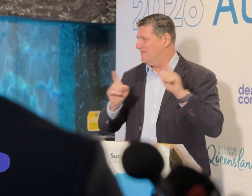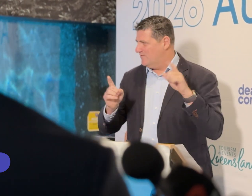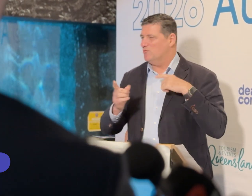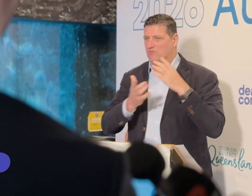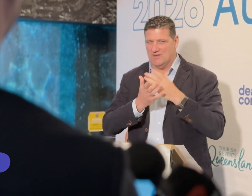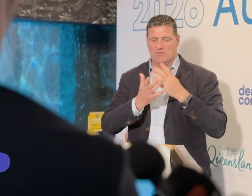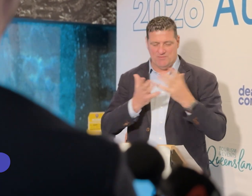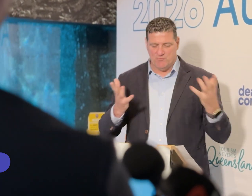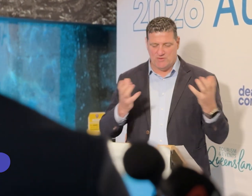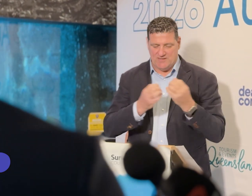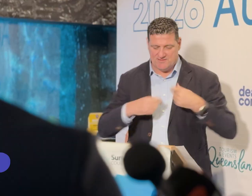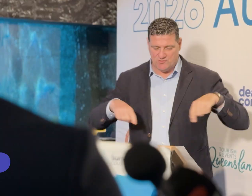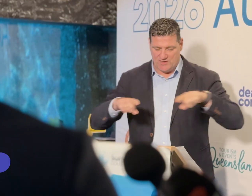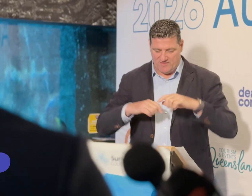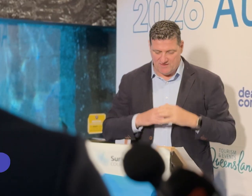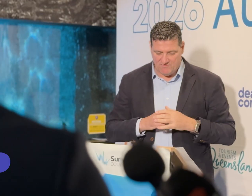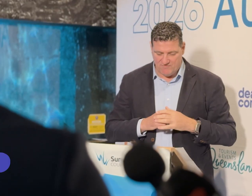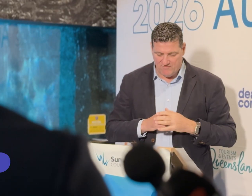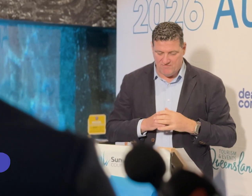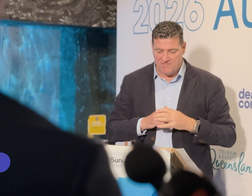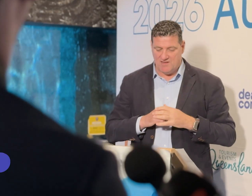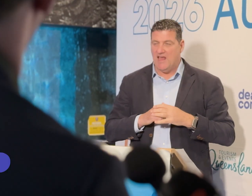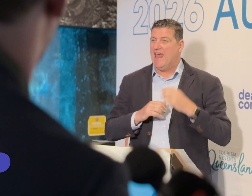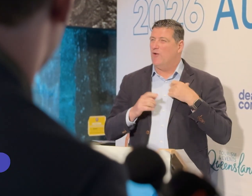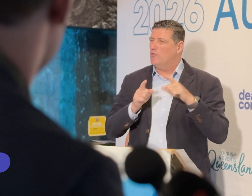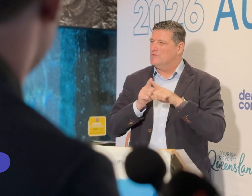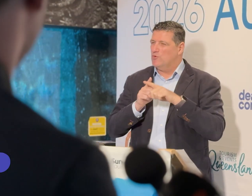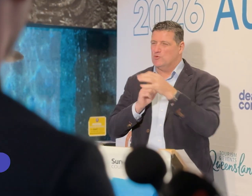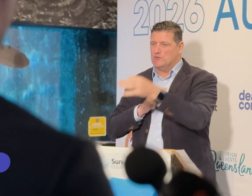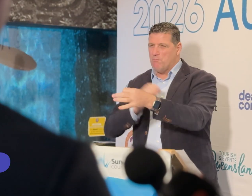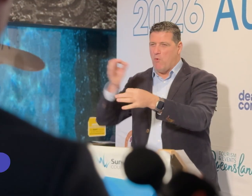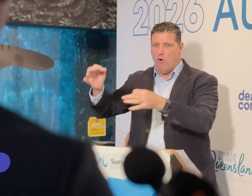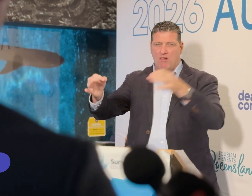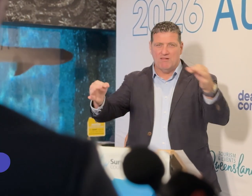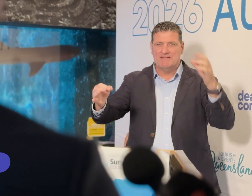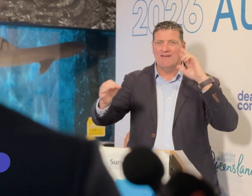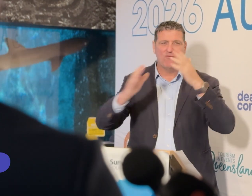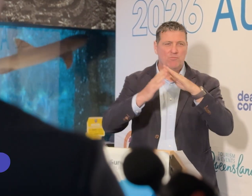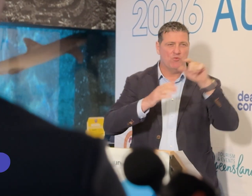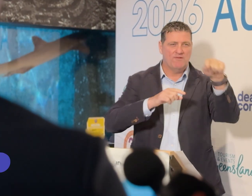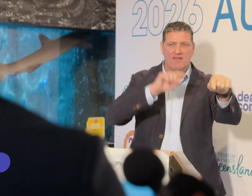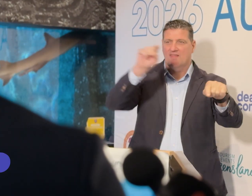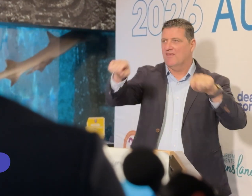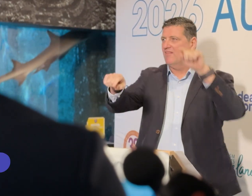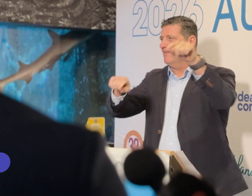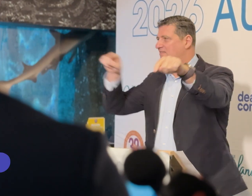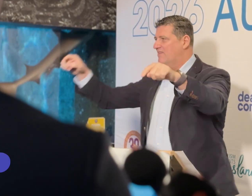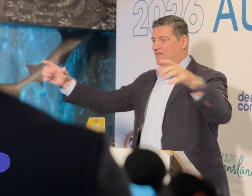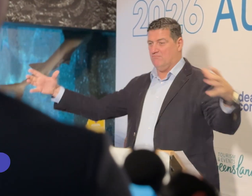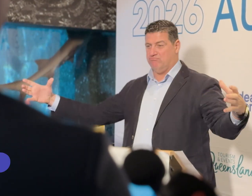It really does bring the community together. And brings together smaller Deaf communities